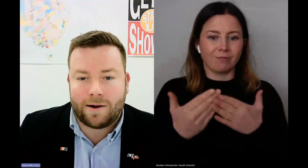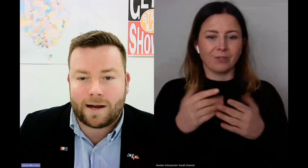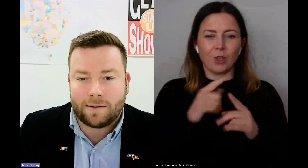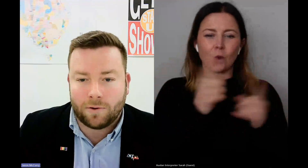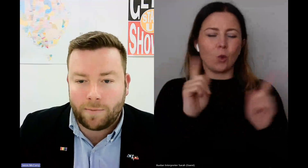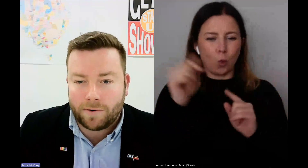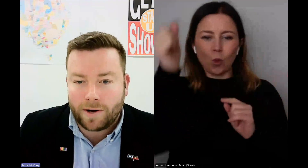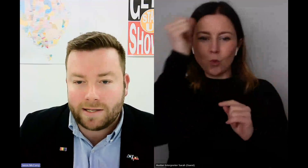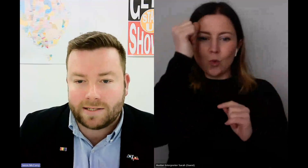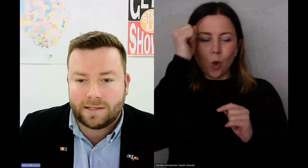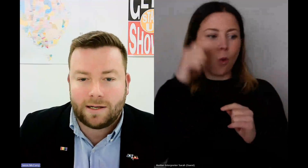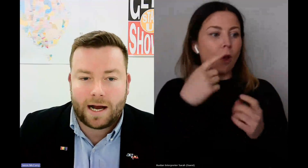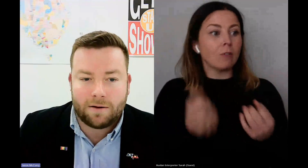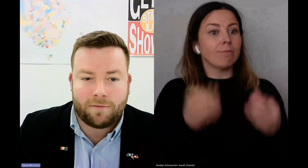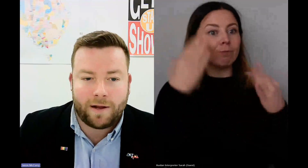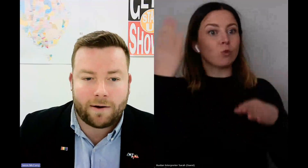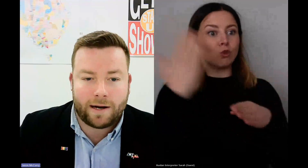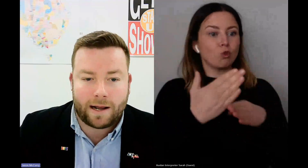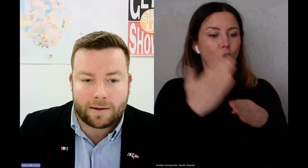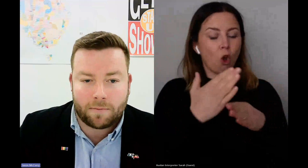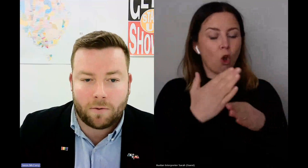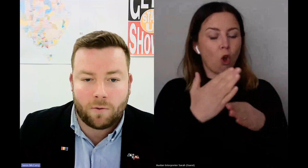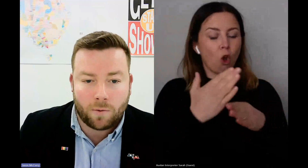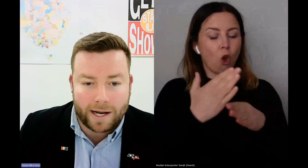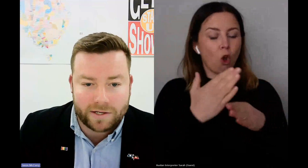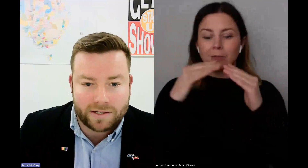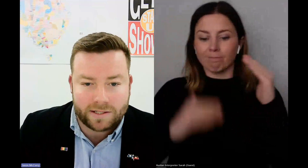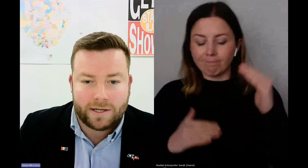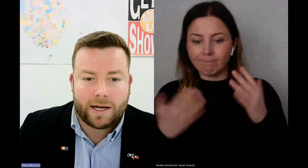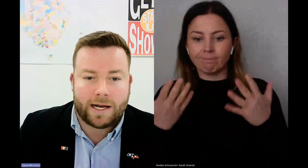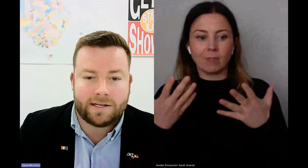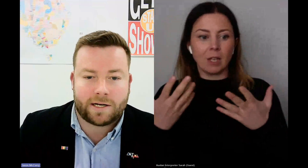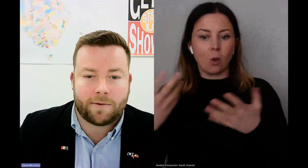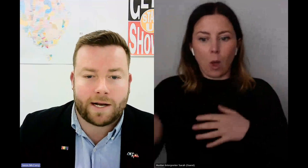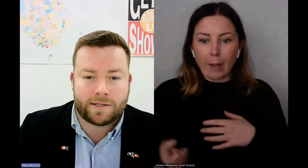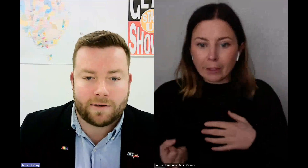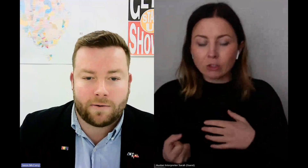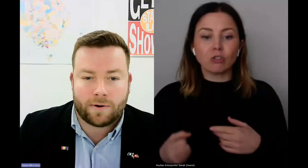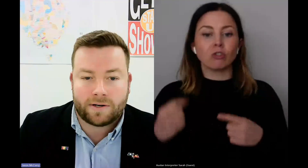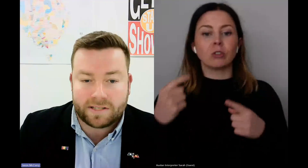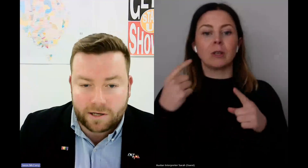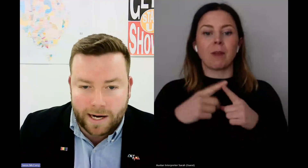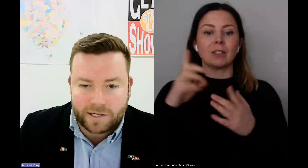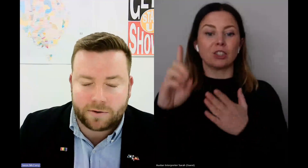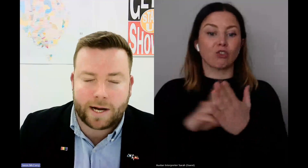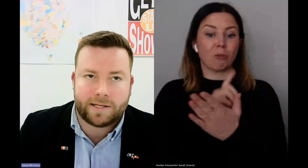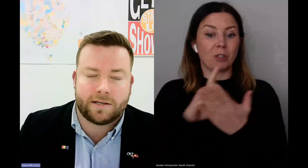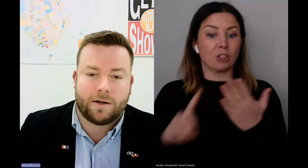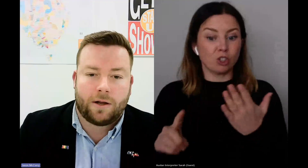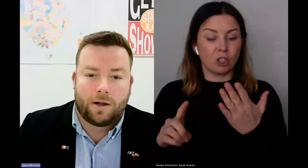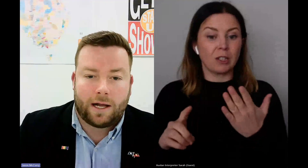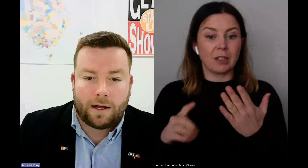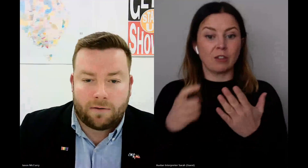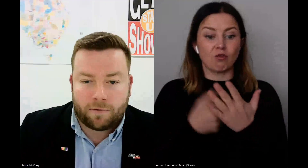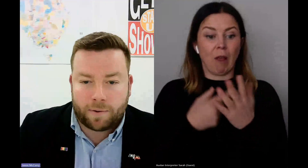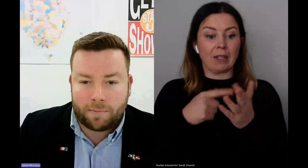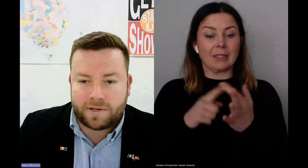around unemployment rates, unfair and inequitable wages and discrimination rates for people